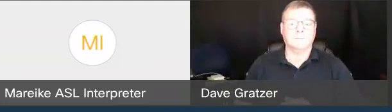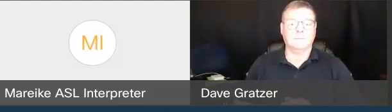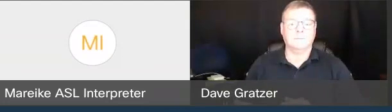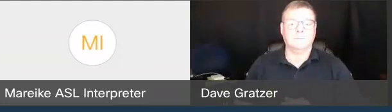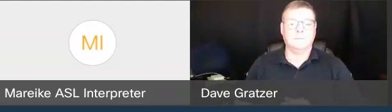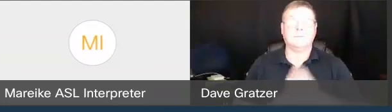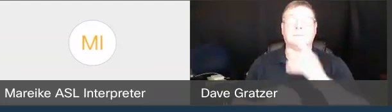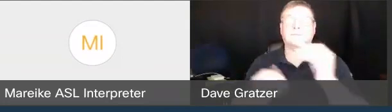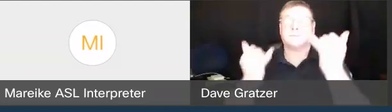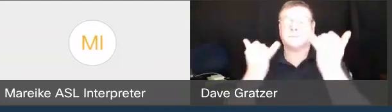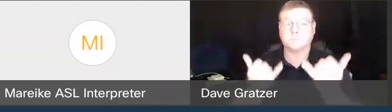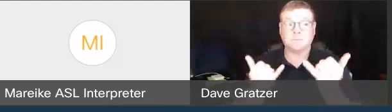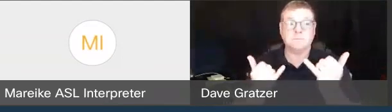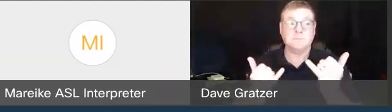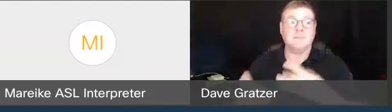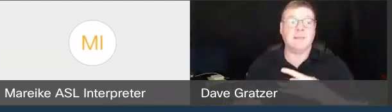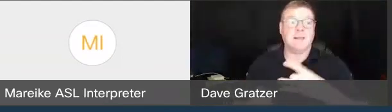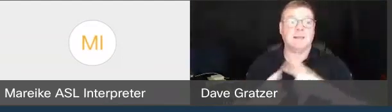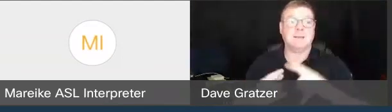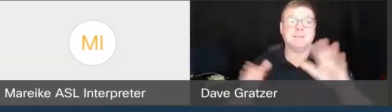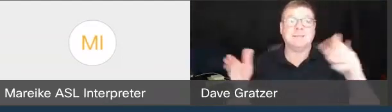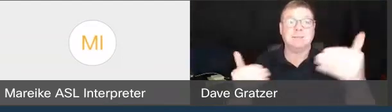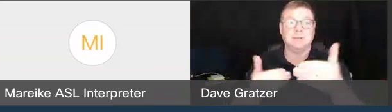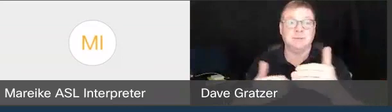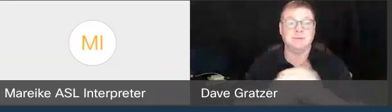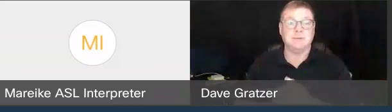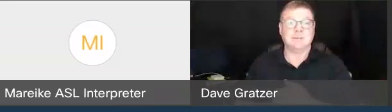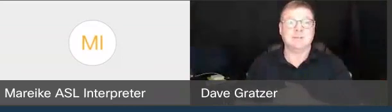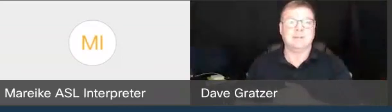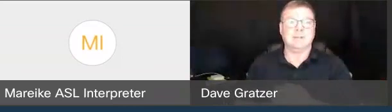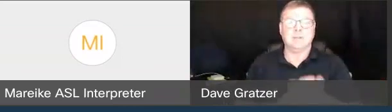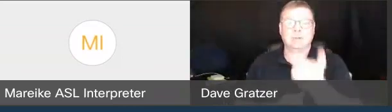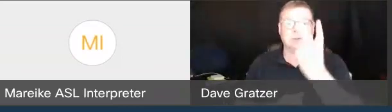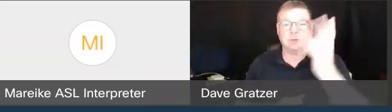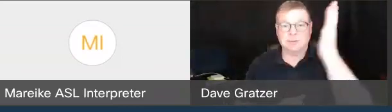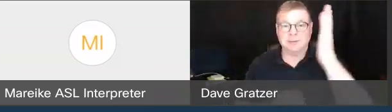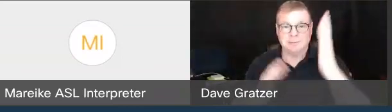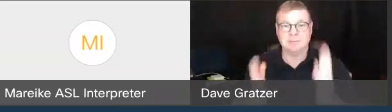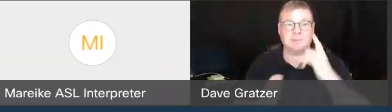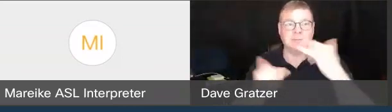And now I'd like to introduce our two speakers for today's presentation.